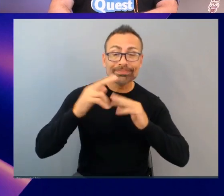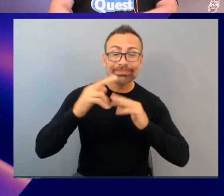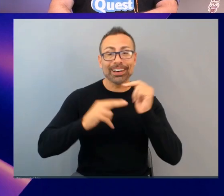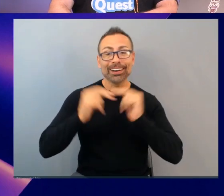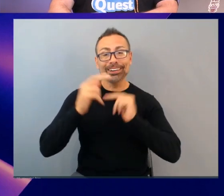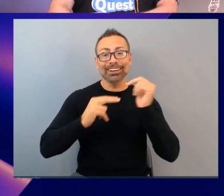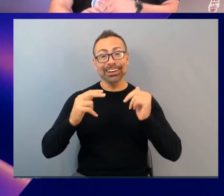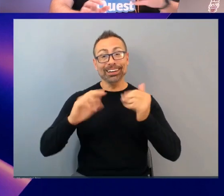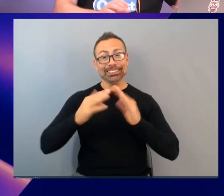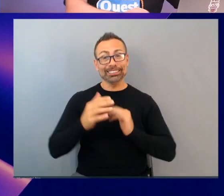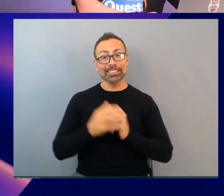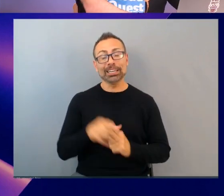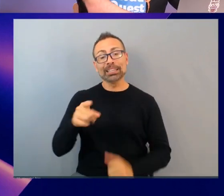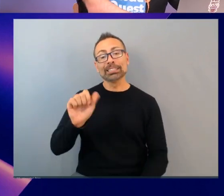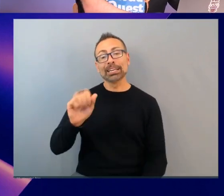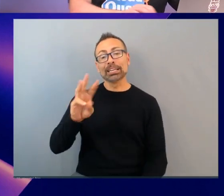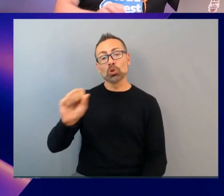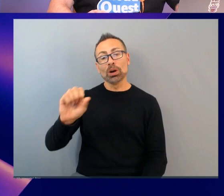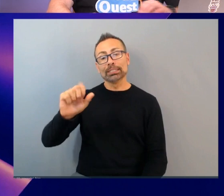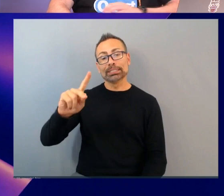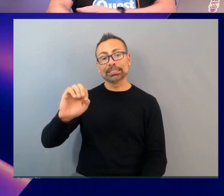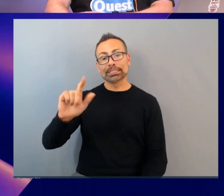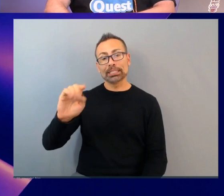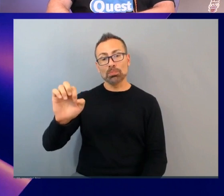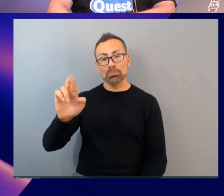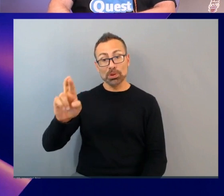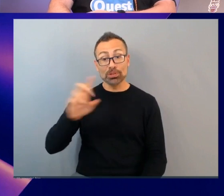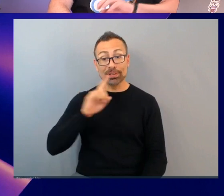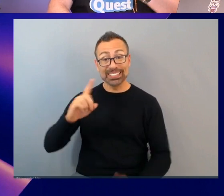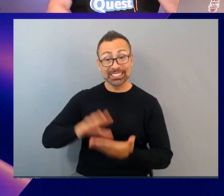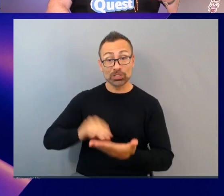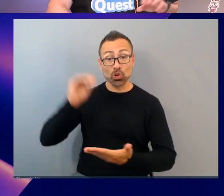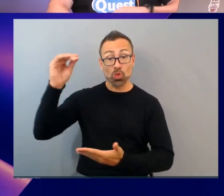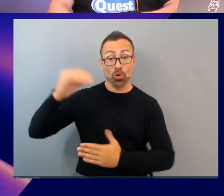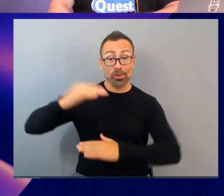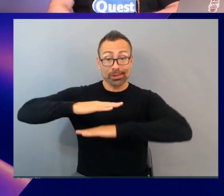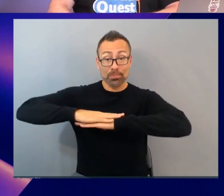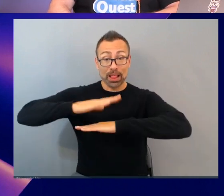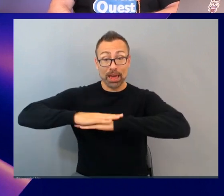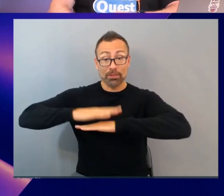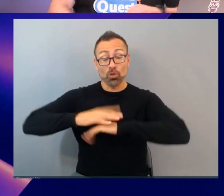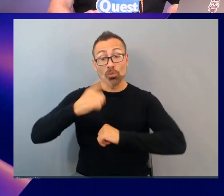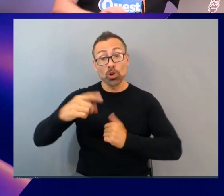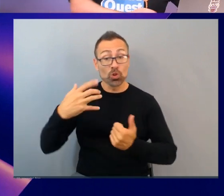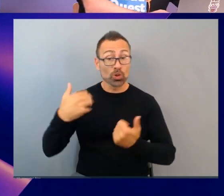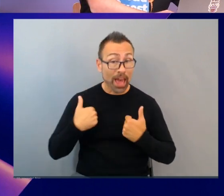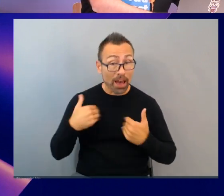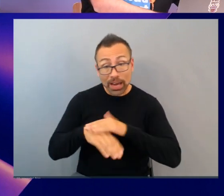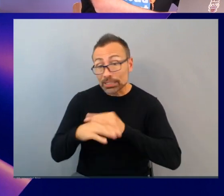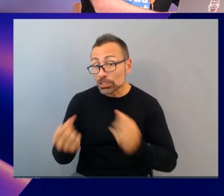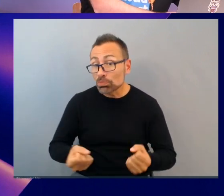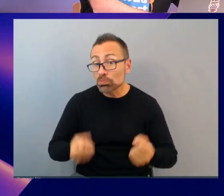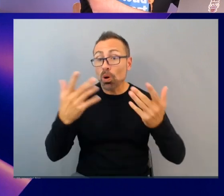It is a learning management platform where you can get access to multiple trainings. If you search for "Cloud Quest", "Cloud Quest" will be there.